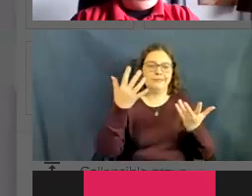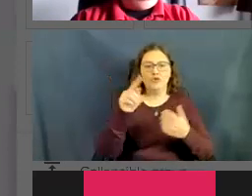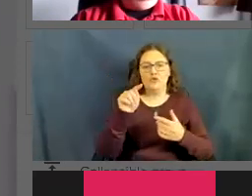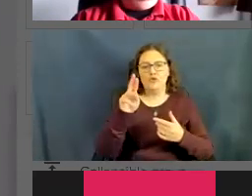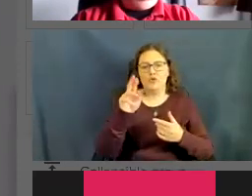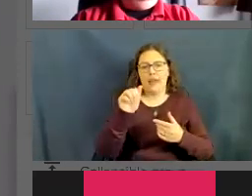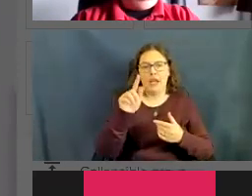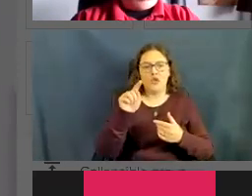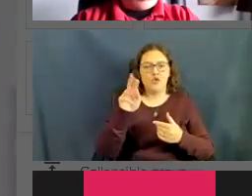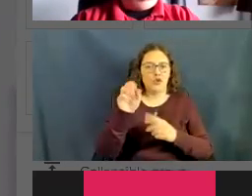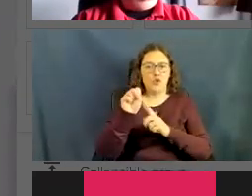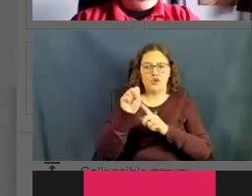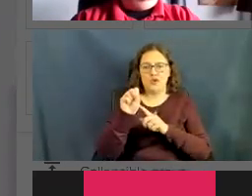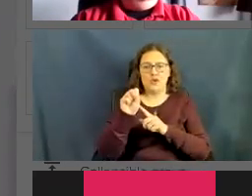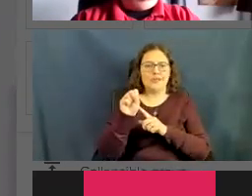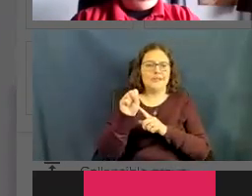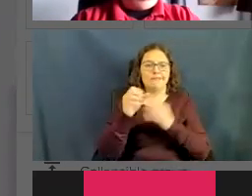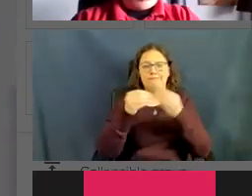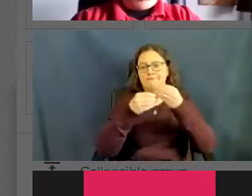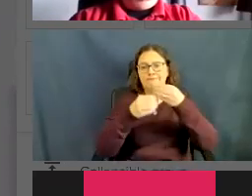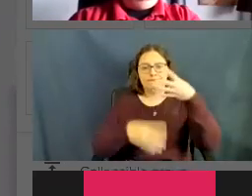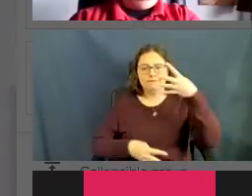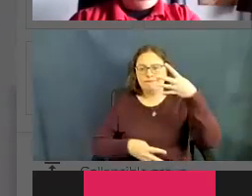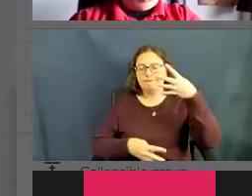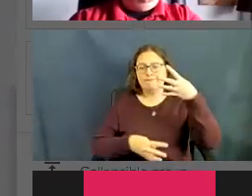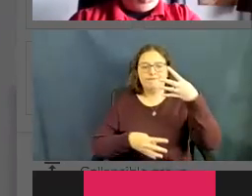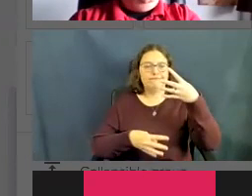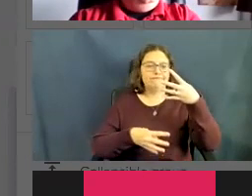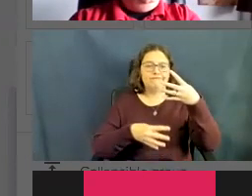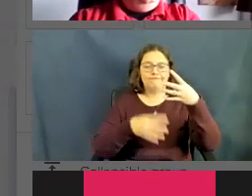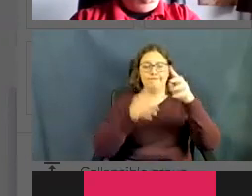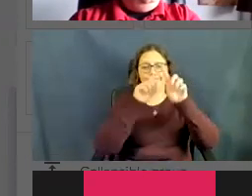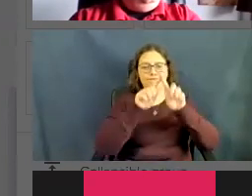Sandy, if you go back up to the second page or second slide.